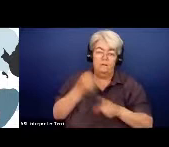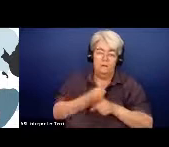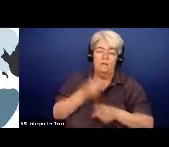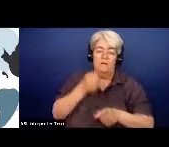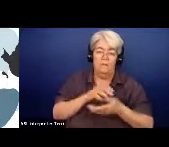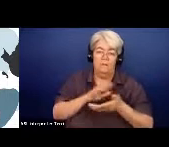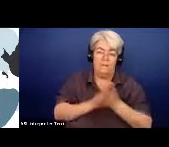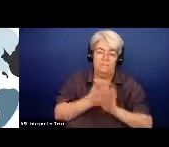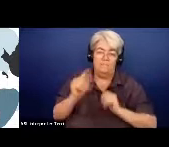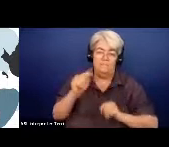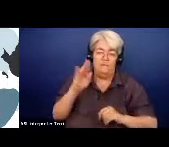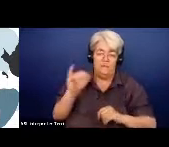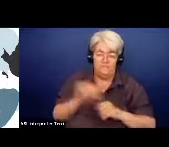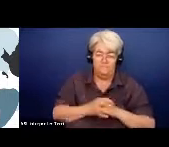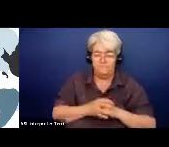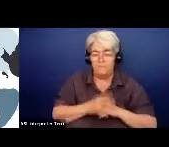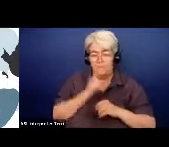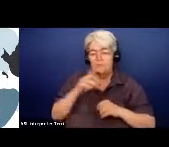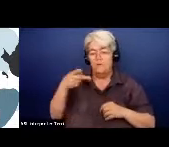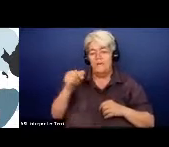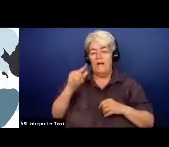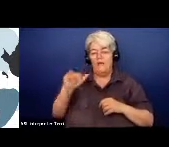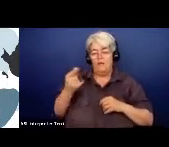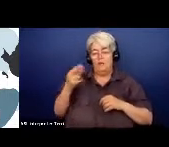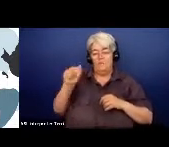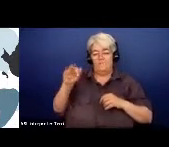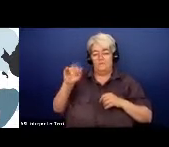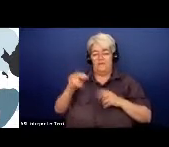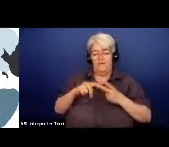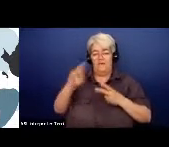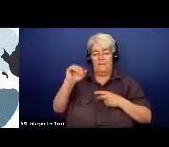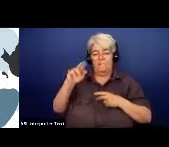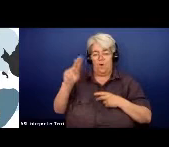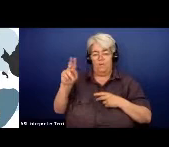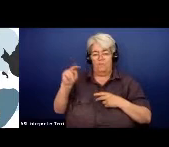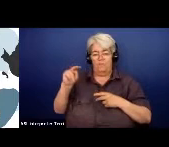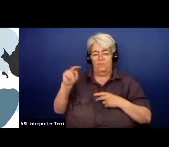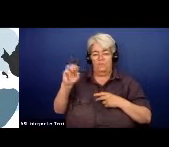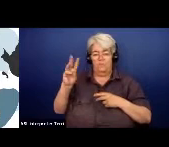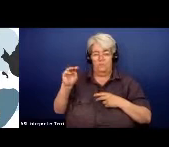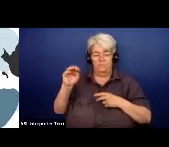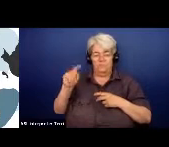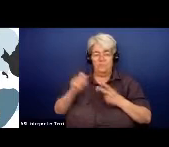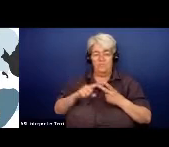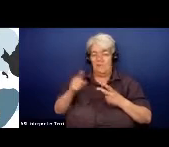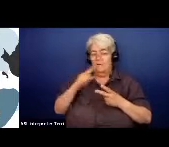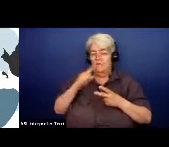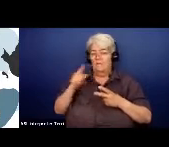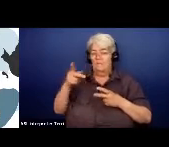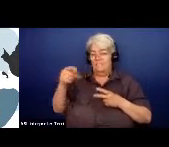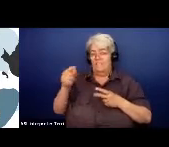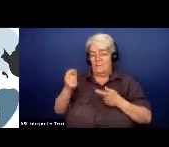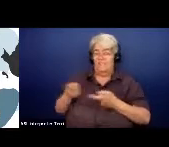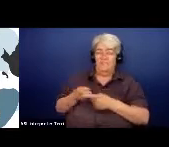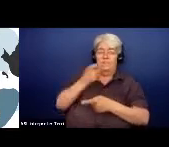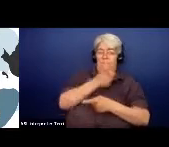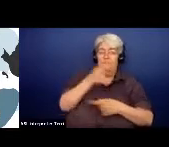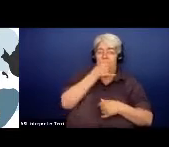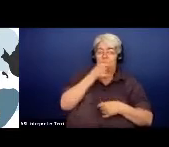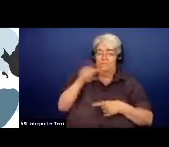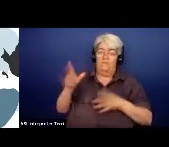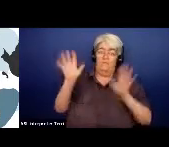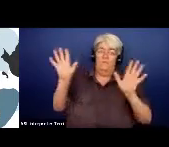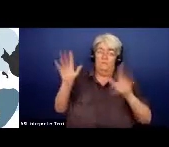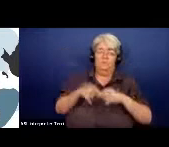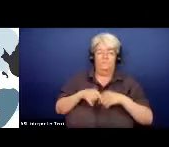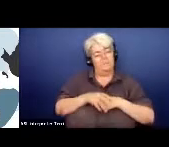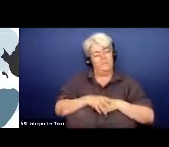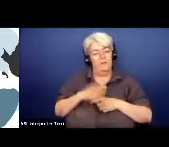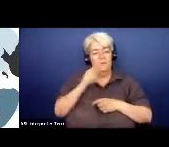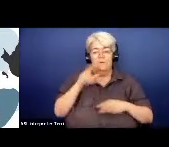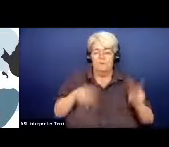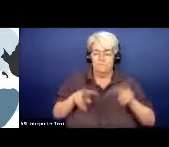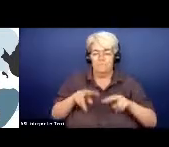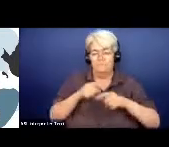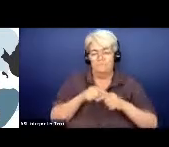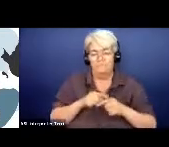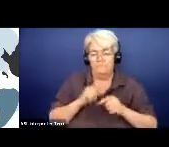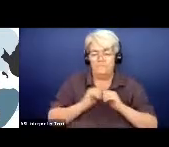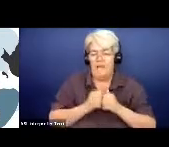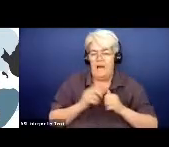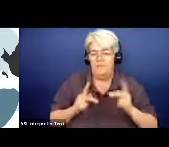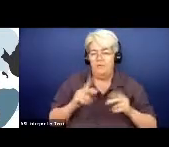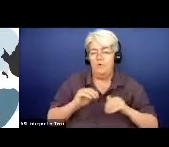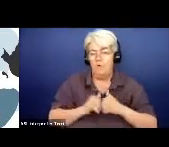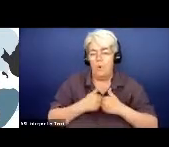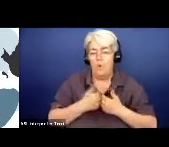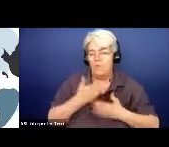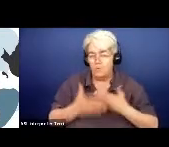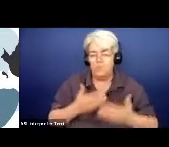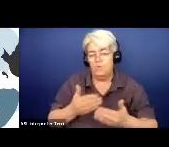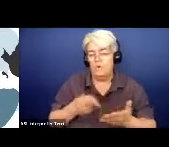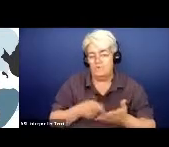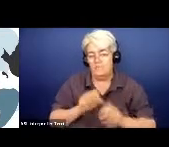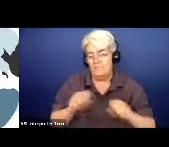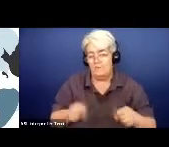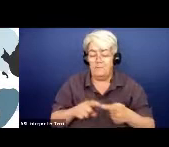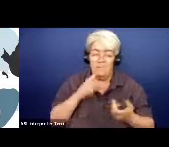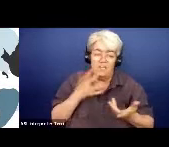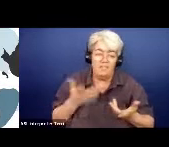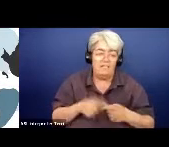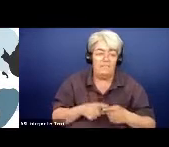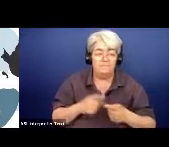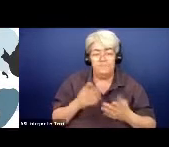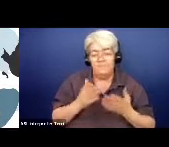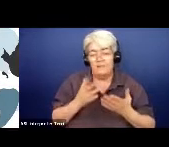came out of Pennsylvania. A shout out to all of the workplace taking place and how do